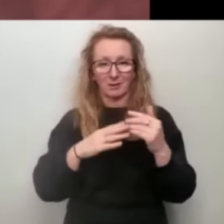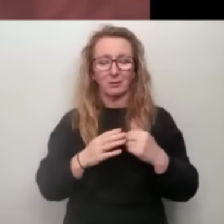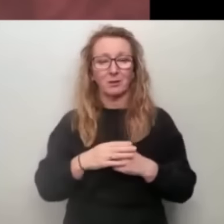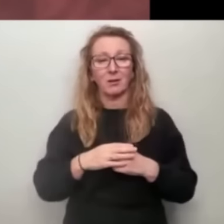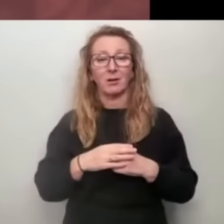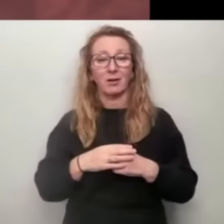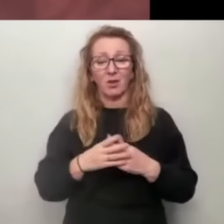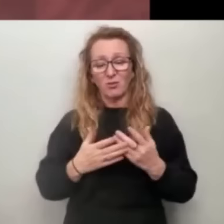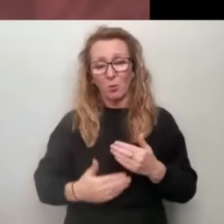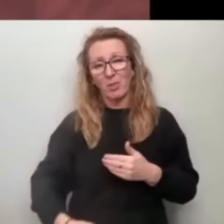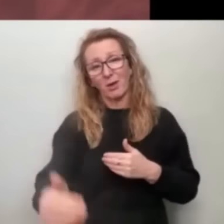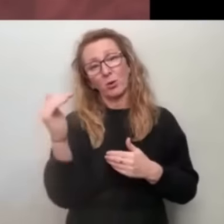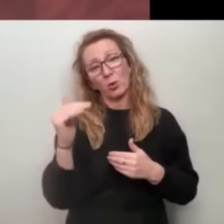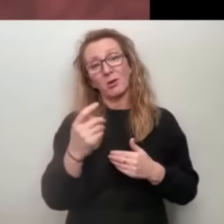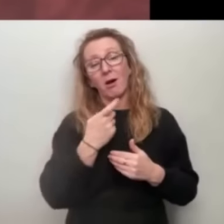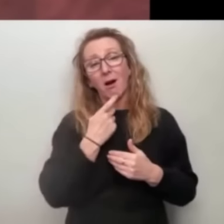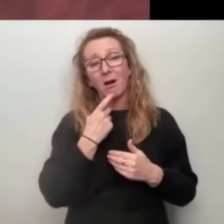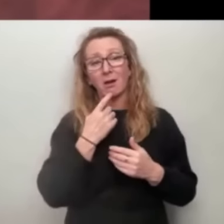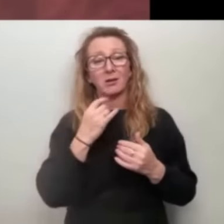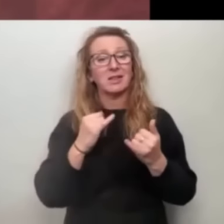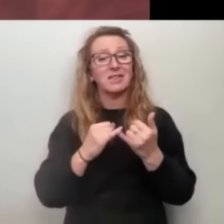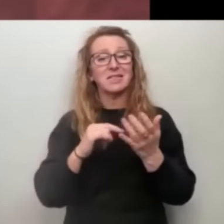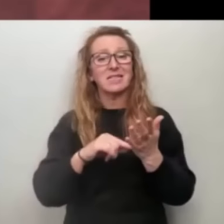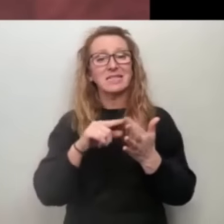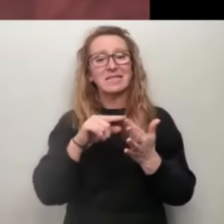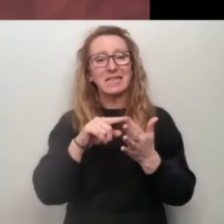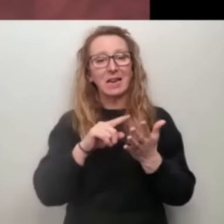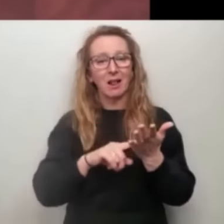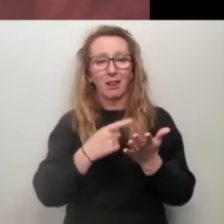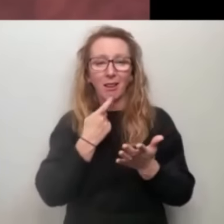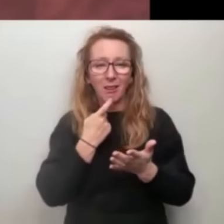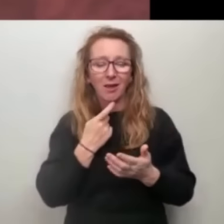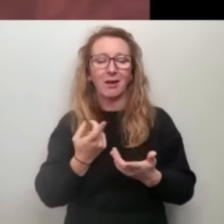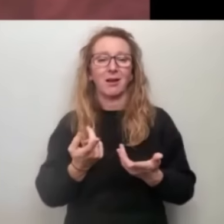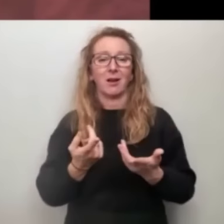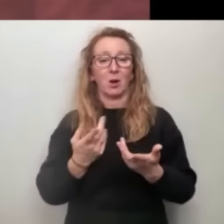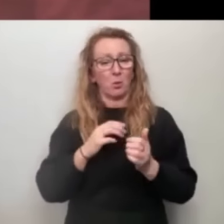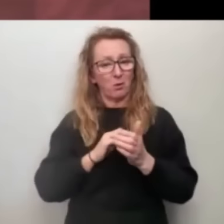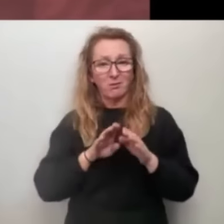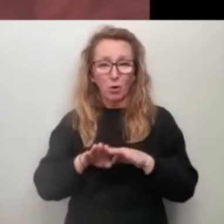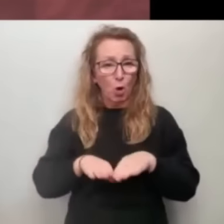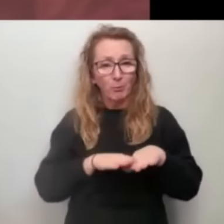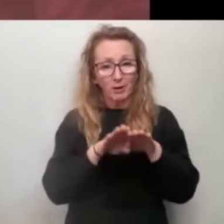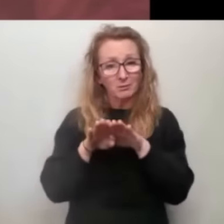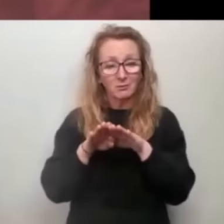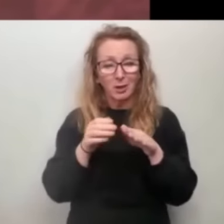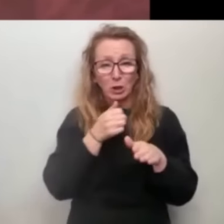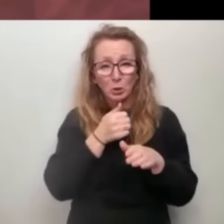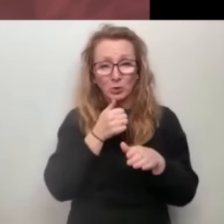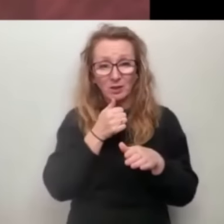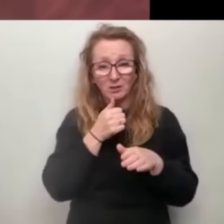and later steel became increasingly common in the construction of buildings and just over 200 years later